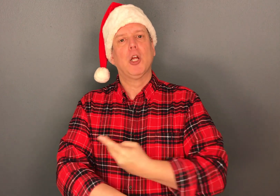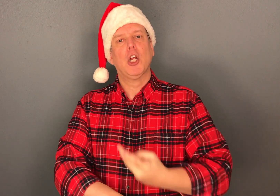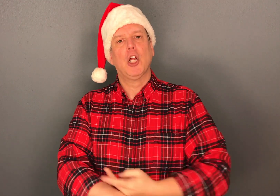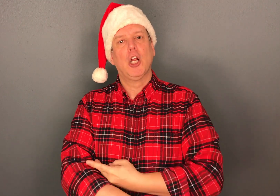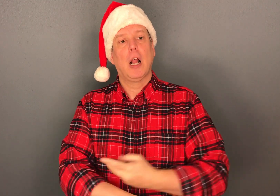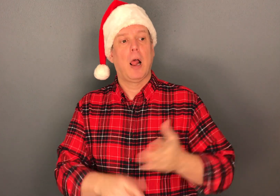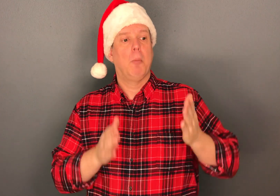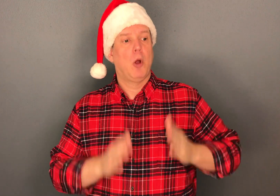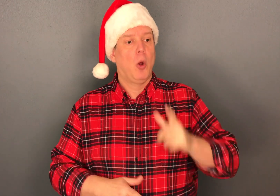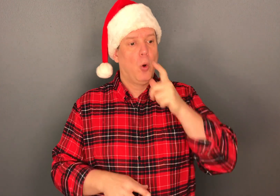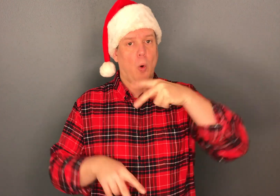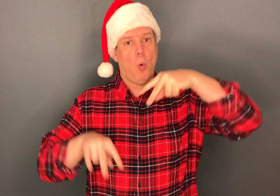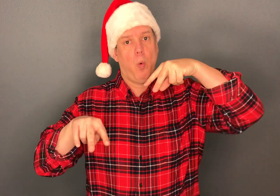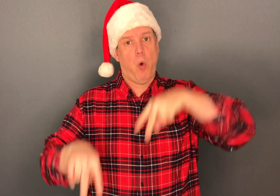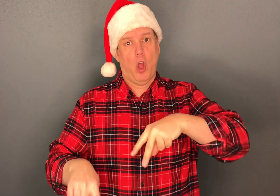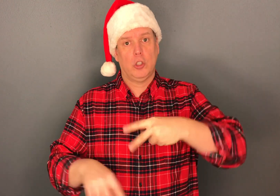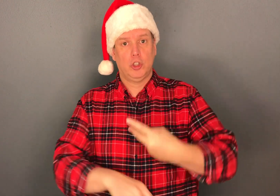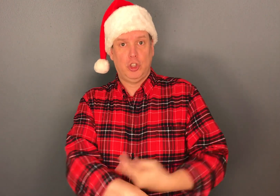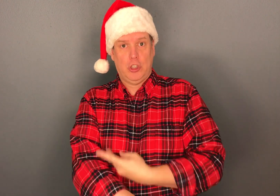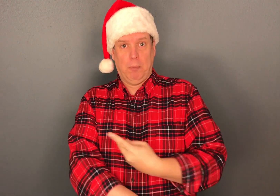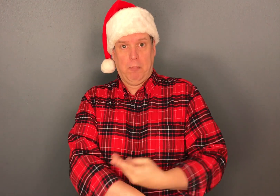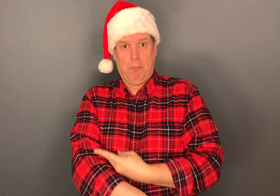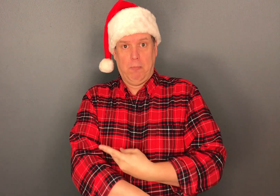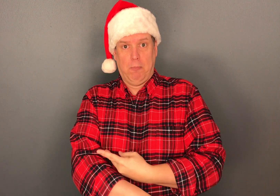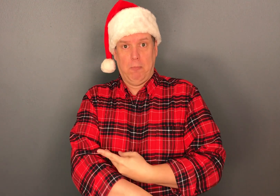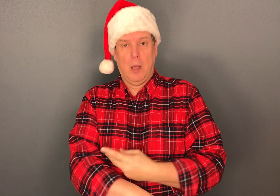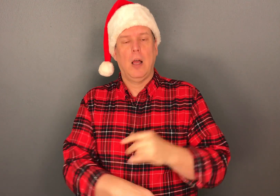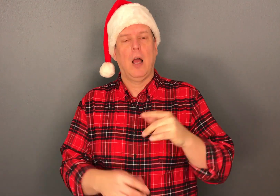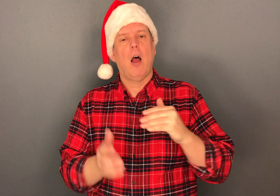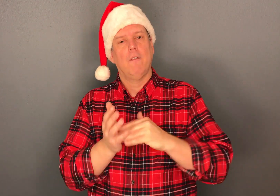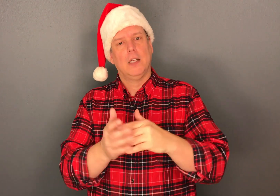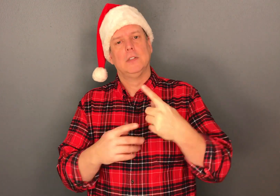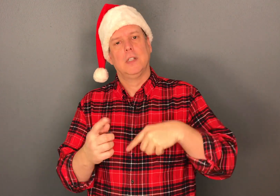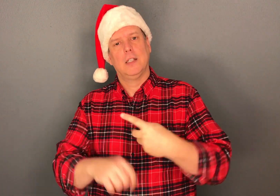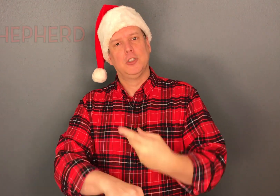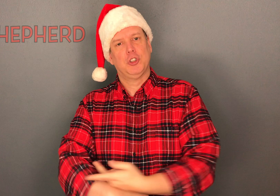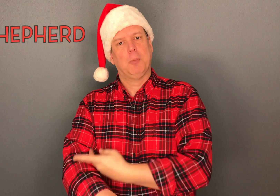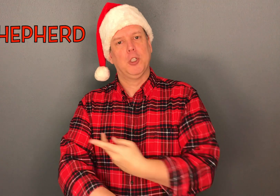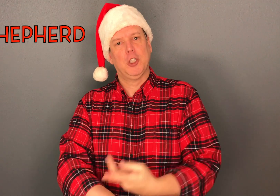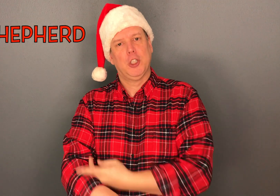sign you'll see that Shepherd the person who watches sheep often you'll see it